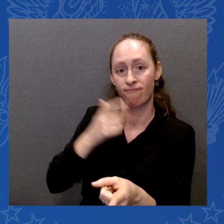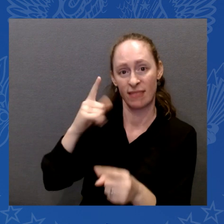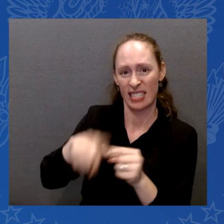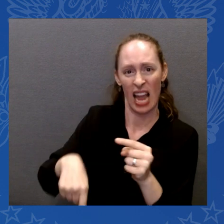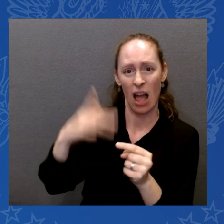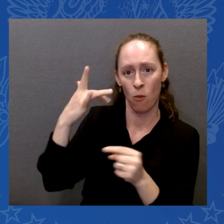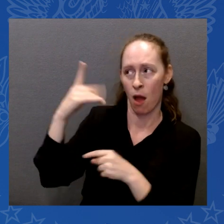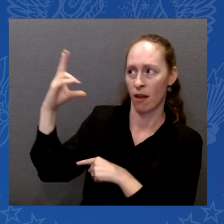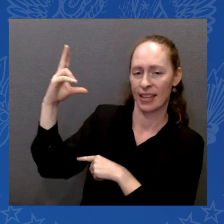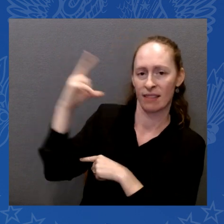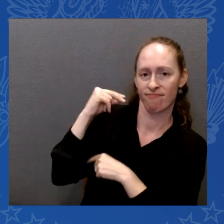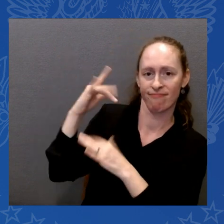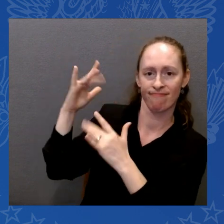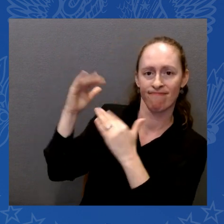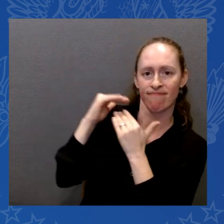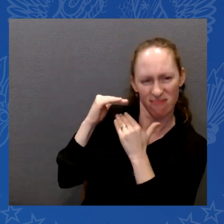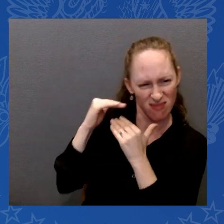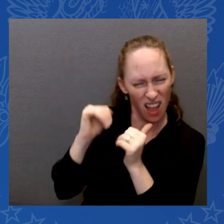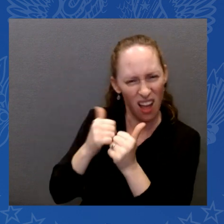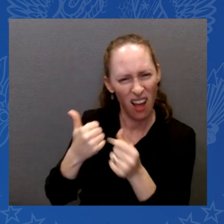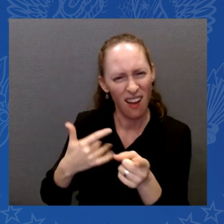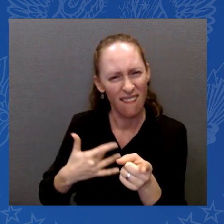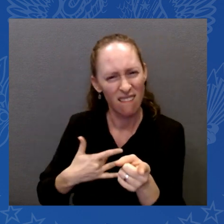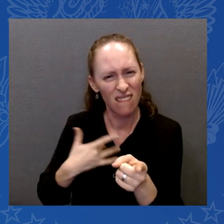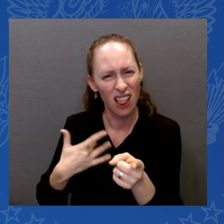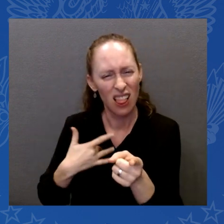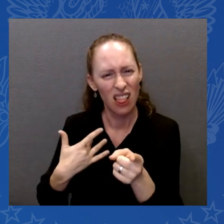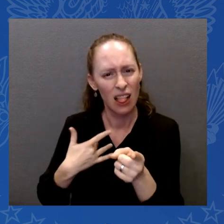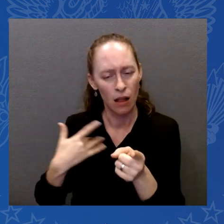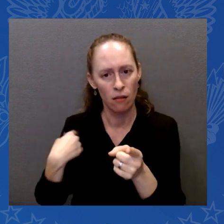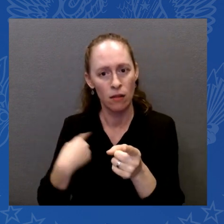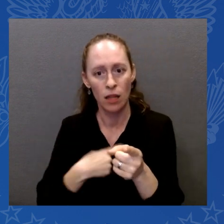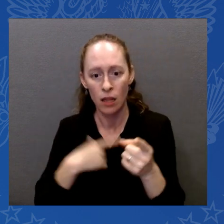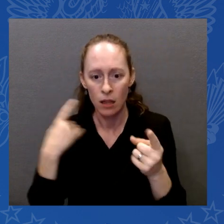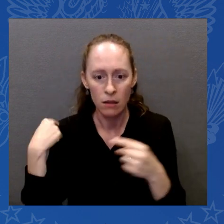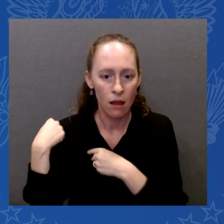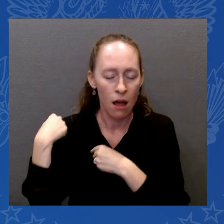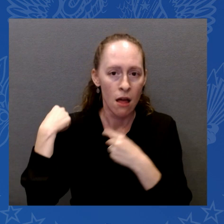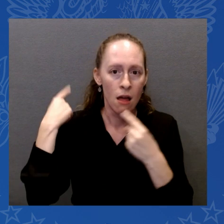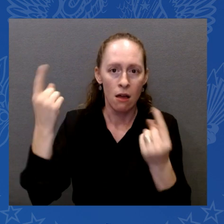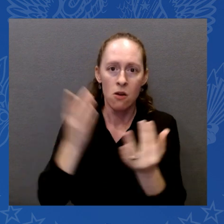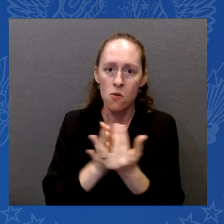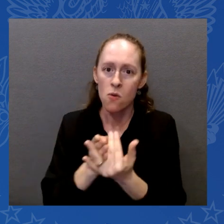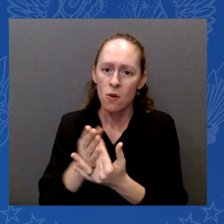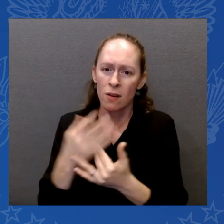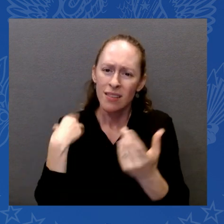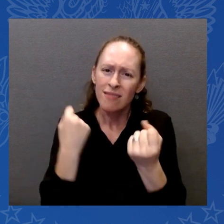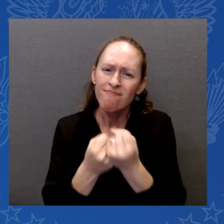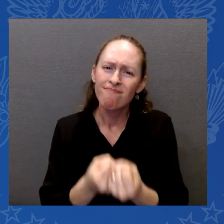evidence based, individualized care to our patients. Now, as a doctor in Georgia,